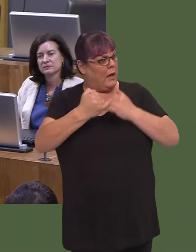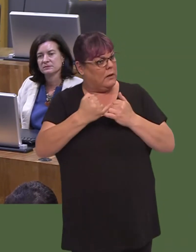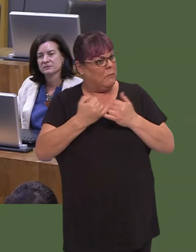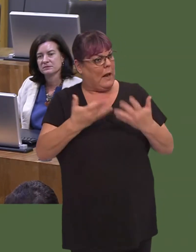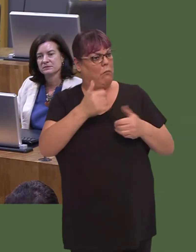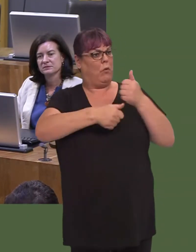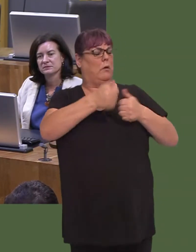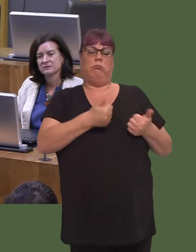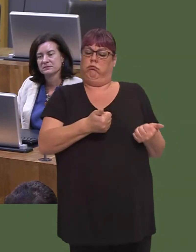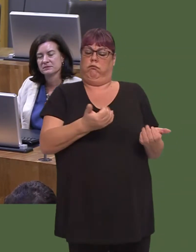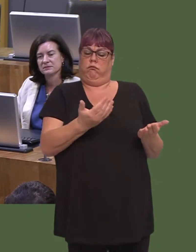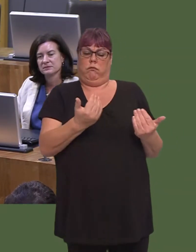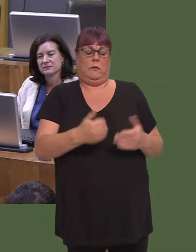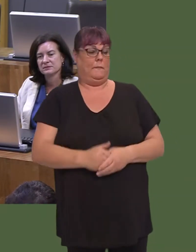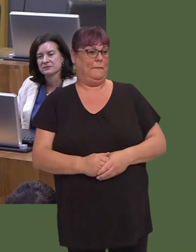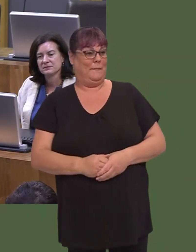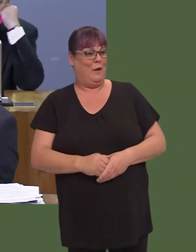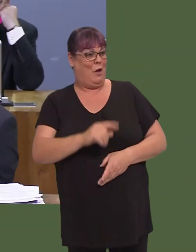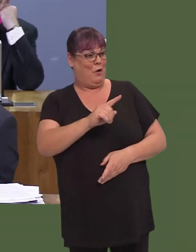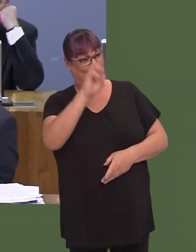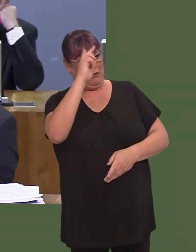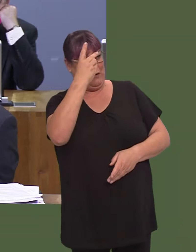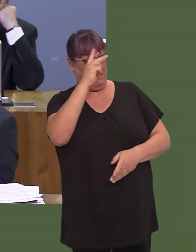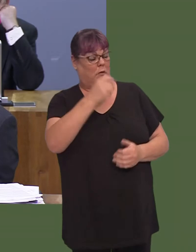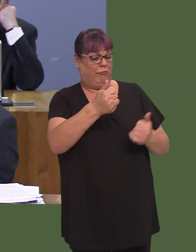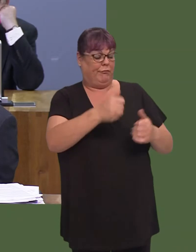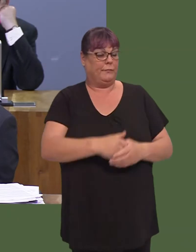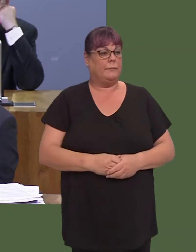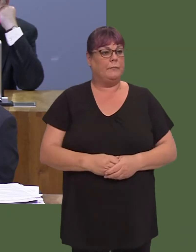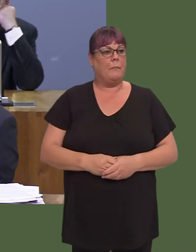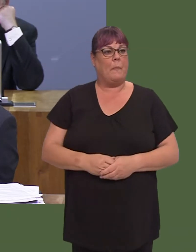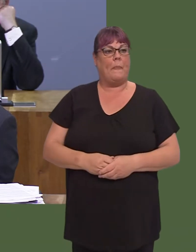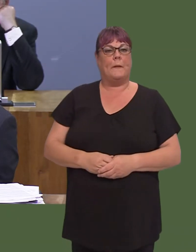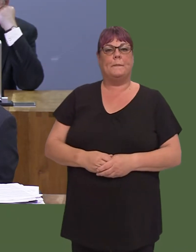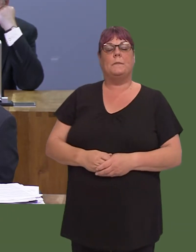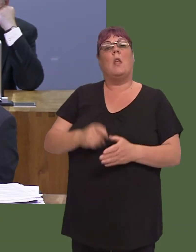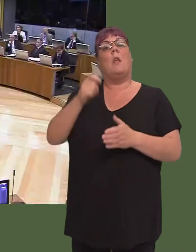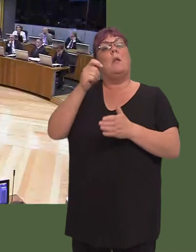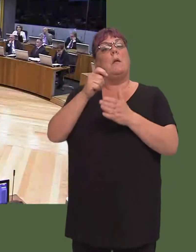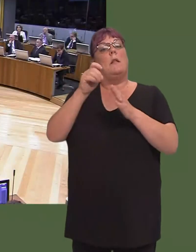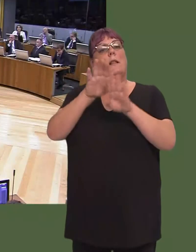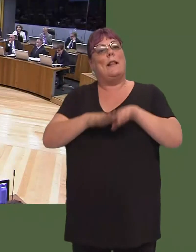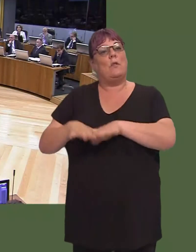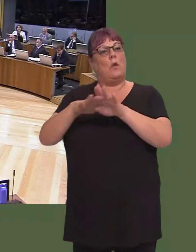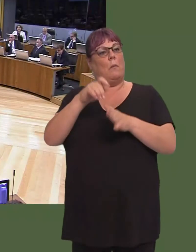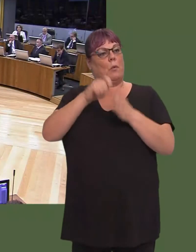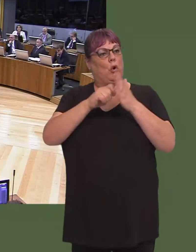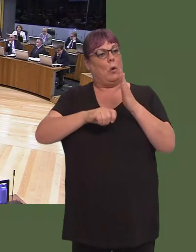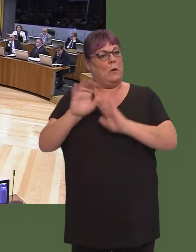company there, have announced that the charges are going to rise per six months from £61